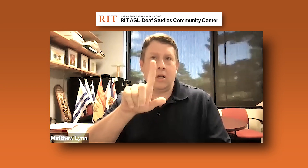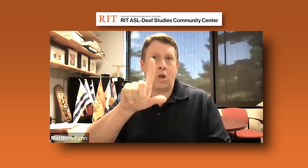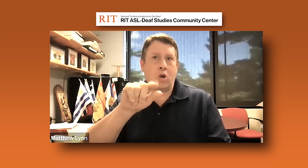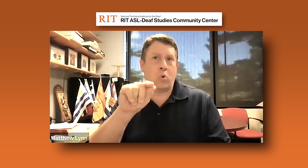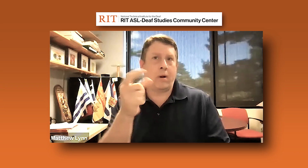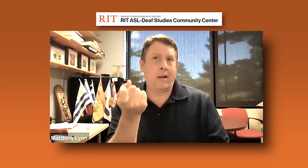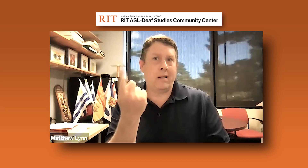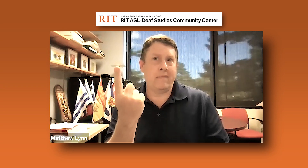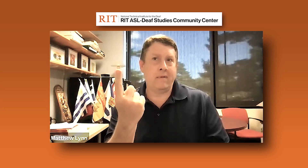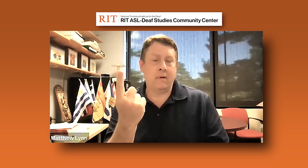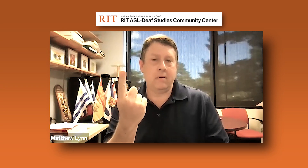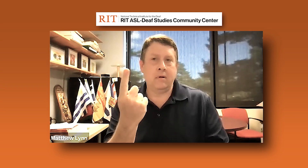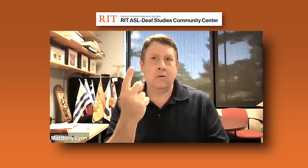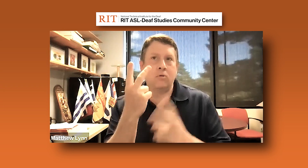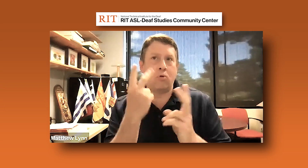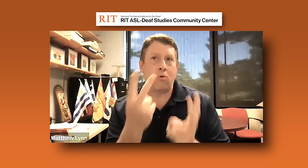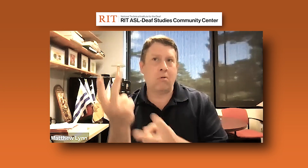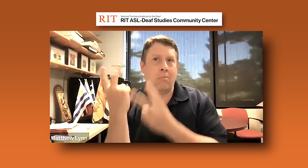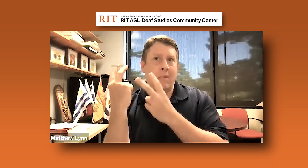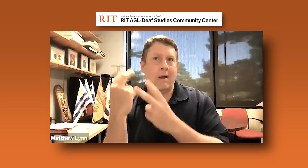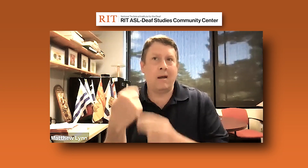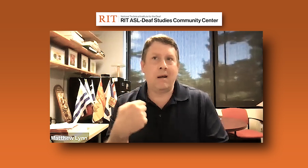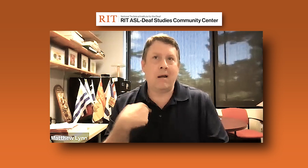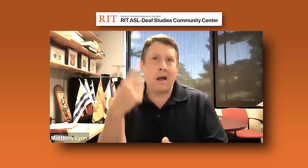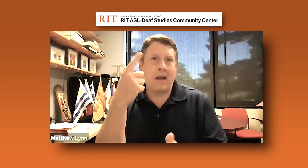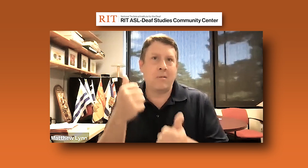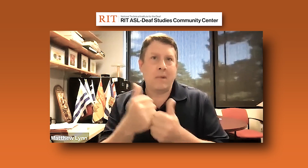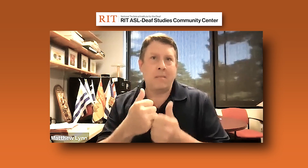here at RIT in 2011.